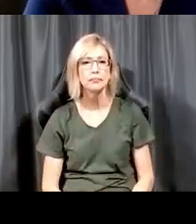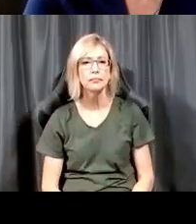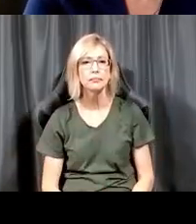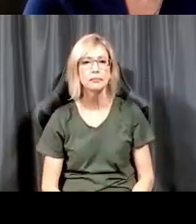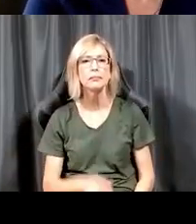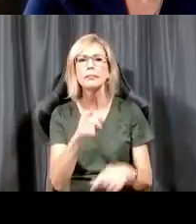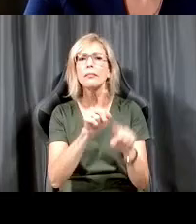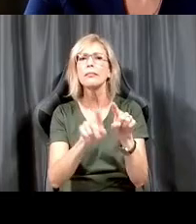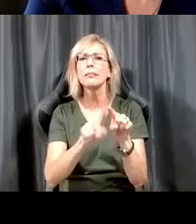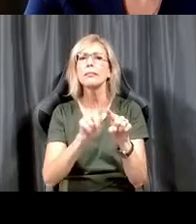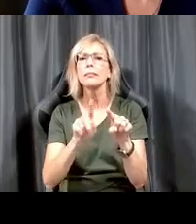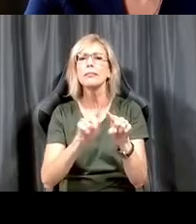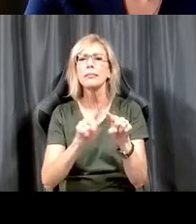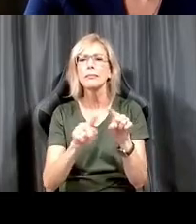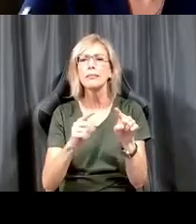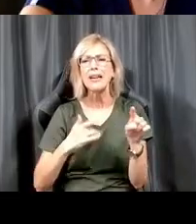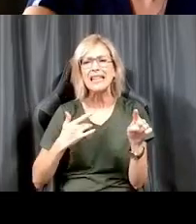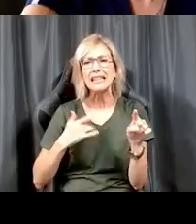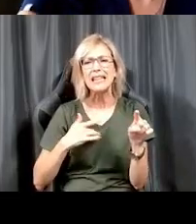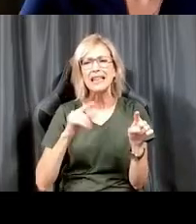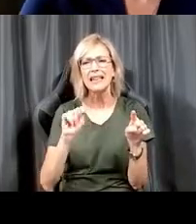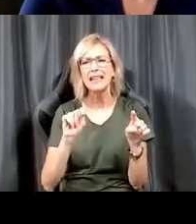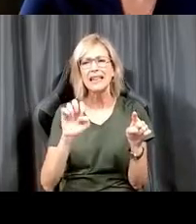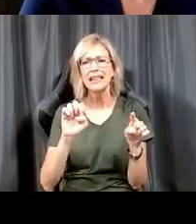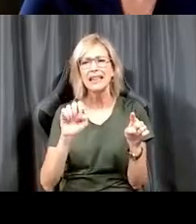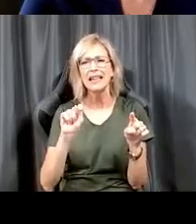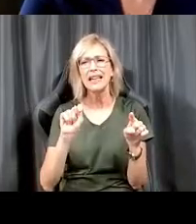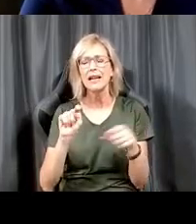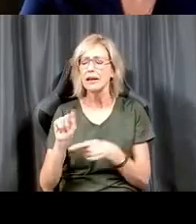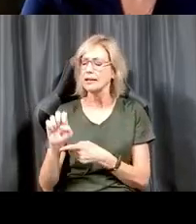Different textures pieces that